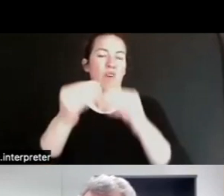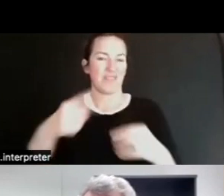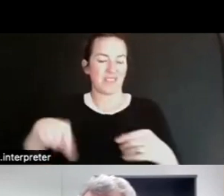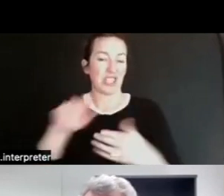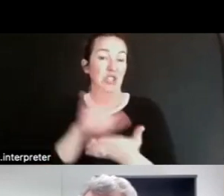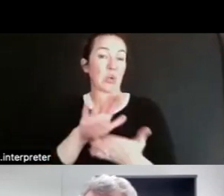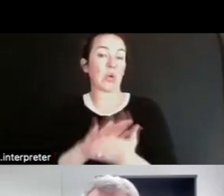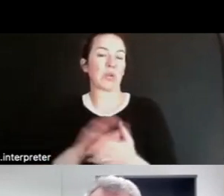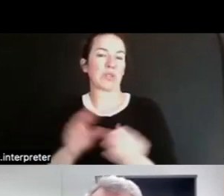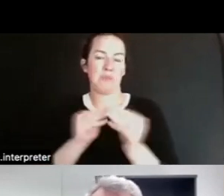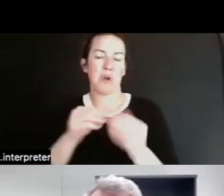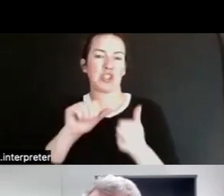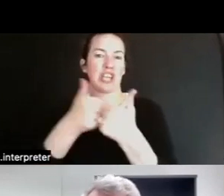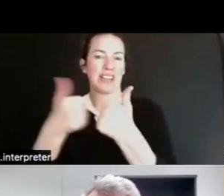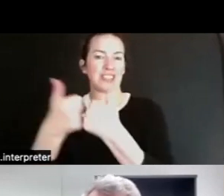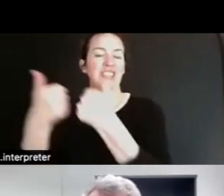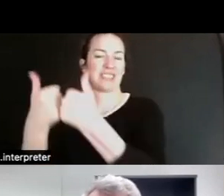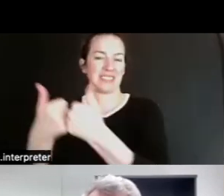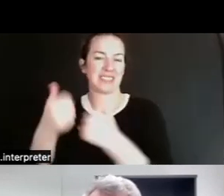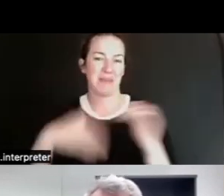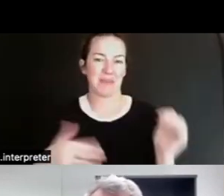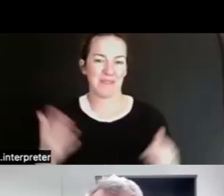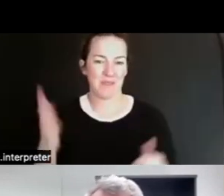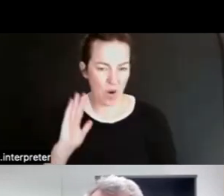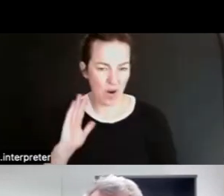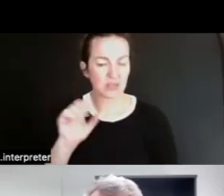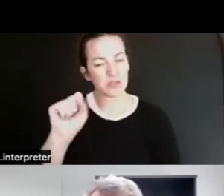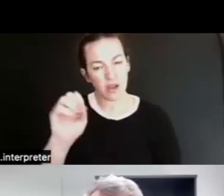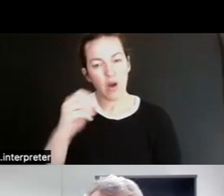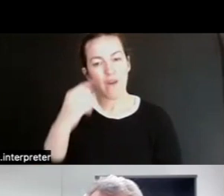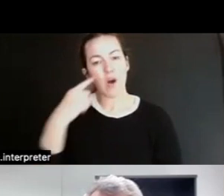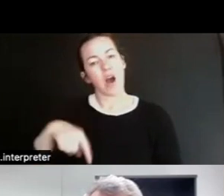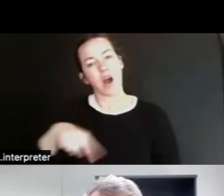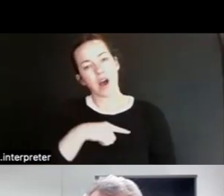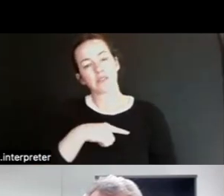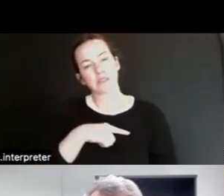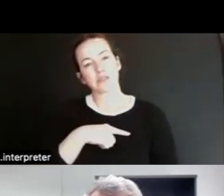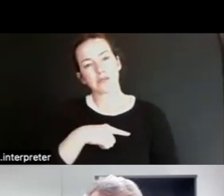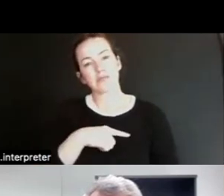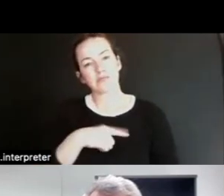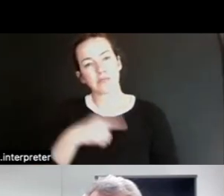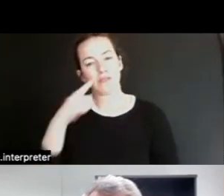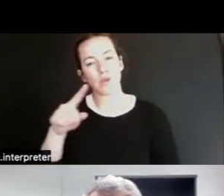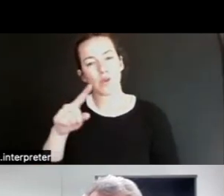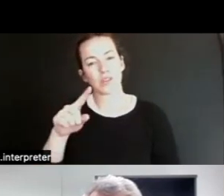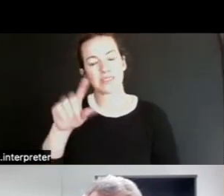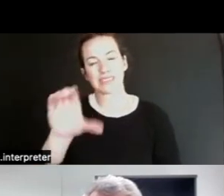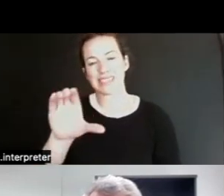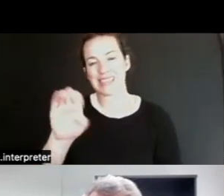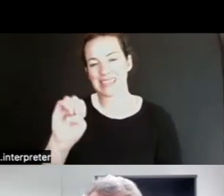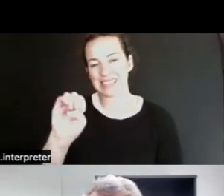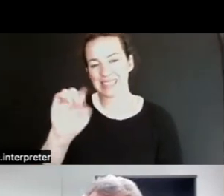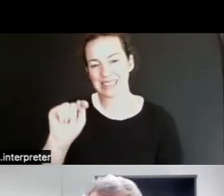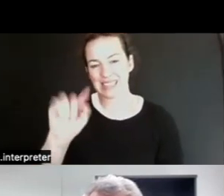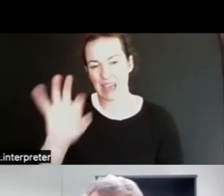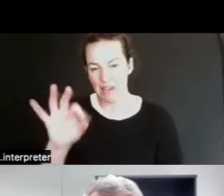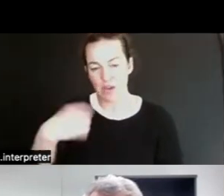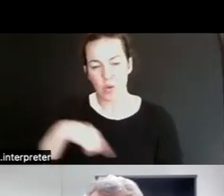more challenges than before. So to to us, you know for CTF we we've really even before the